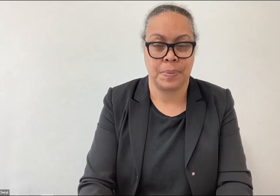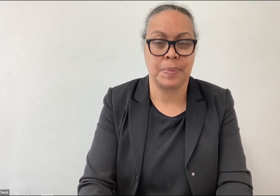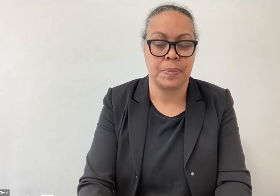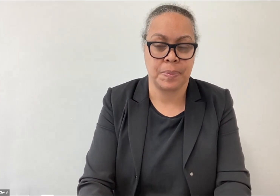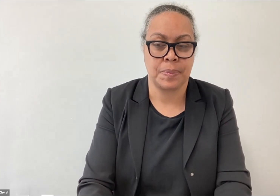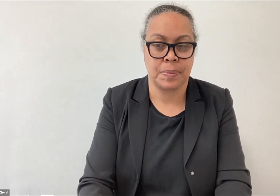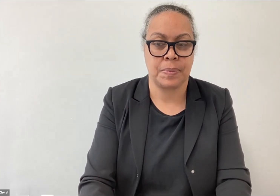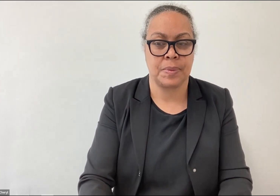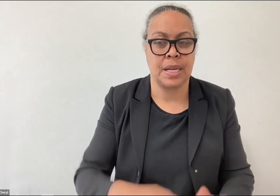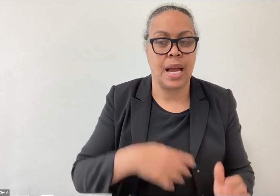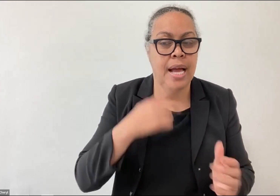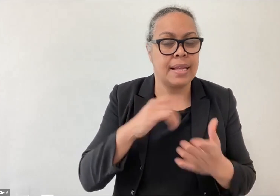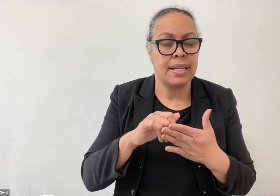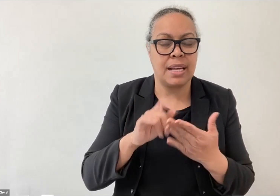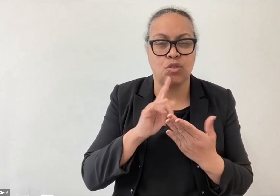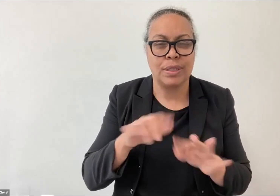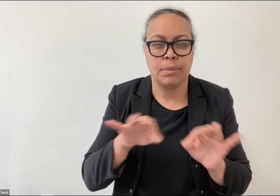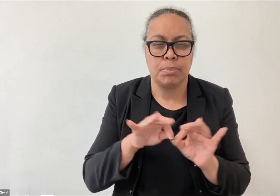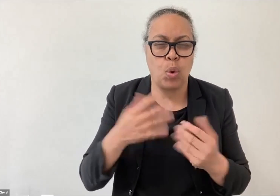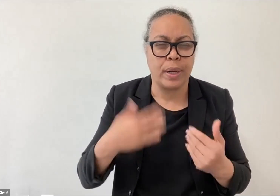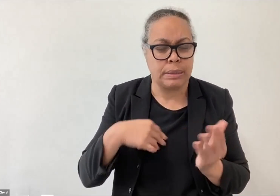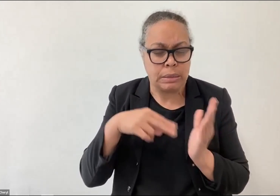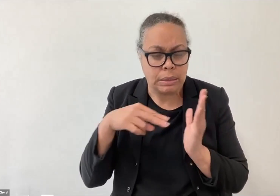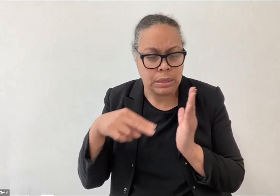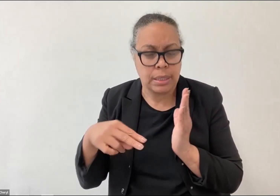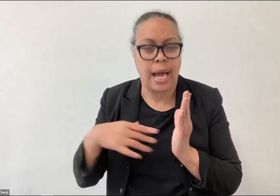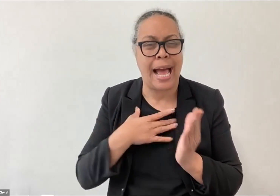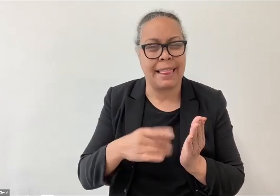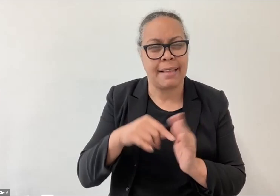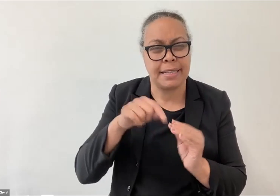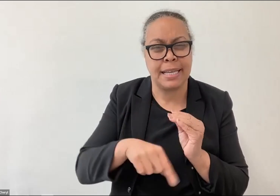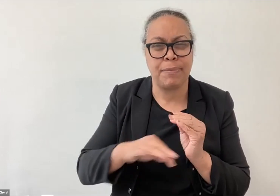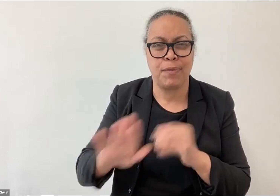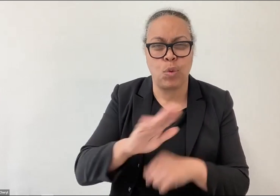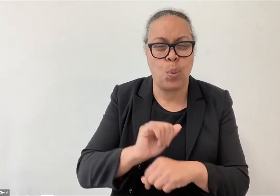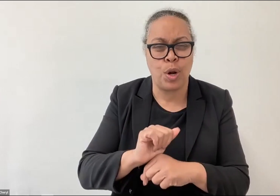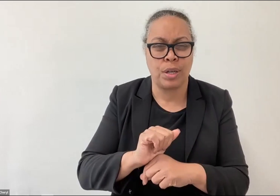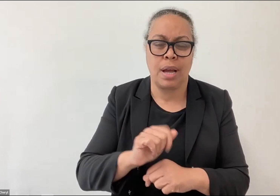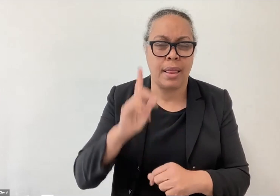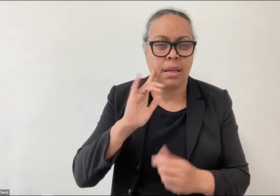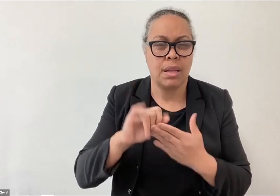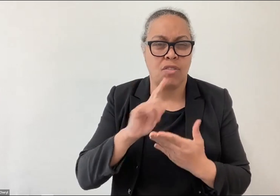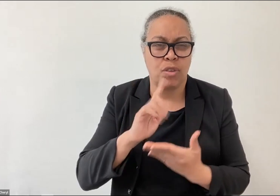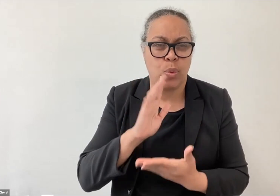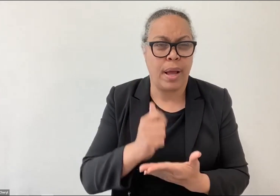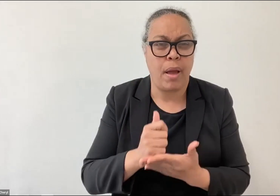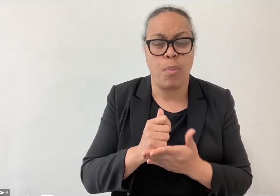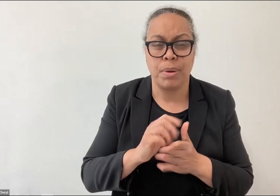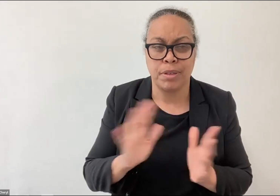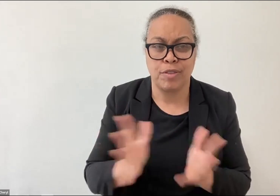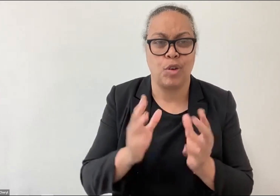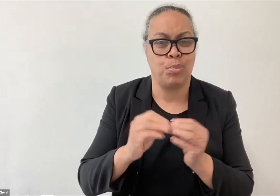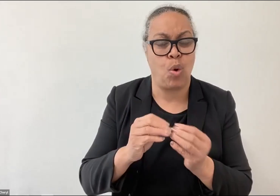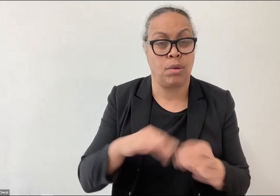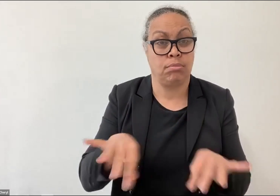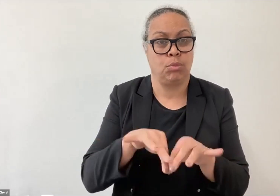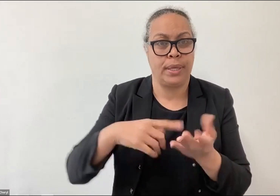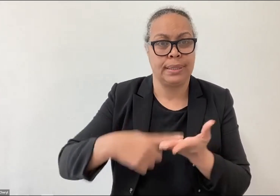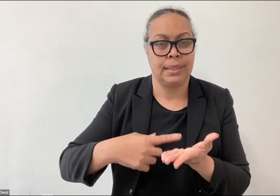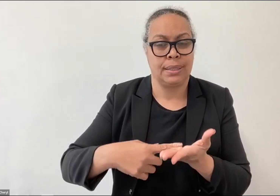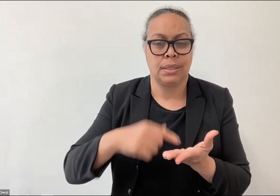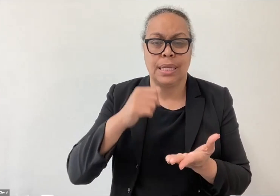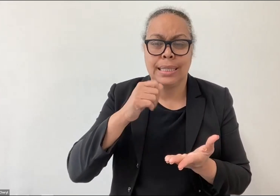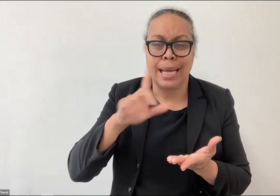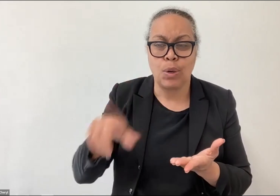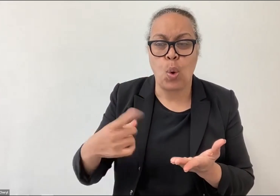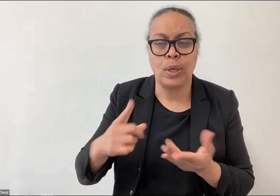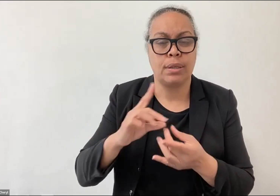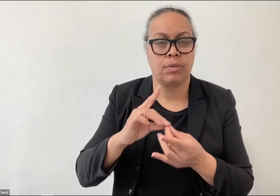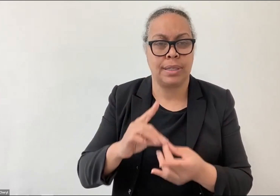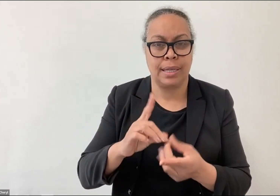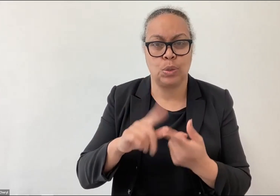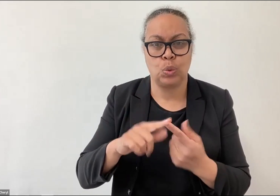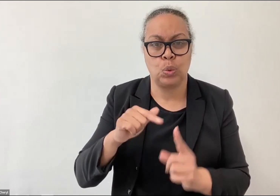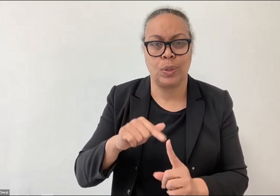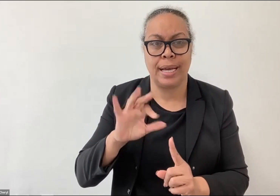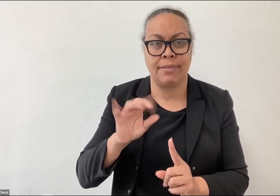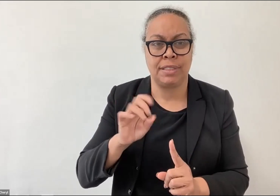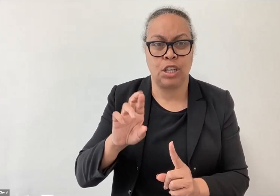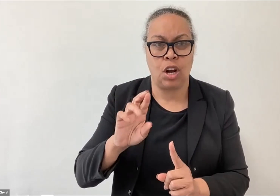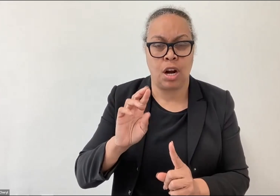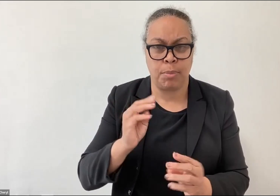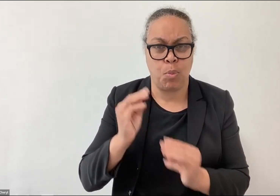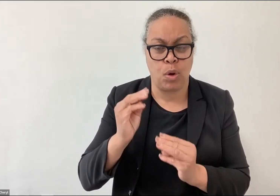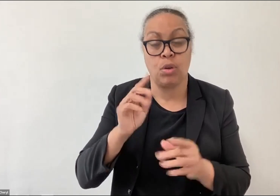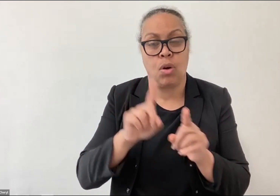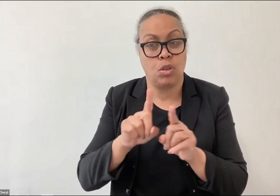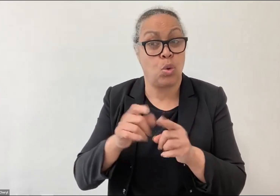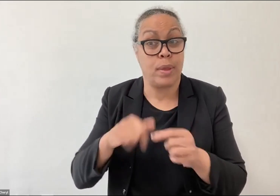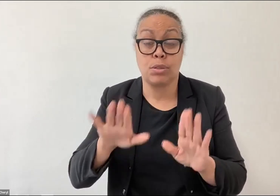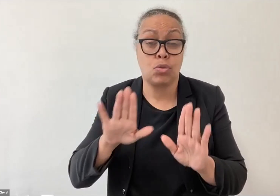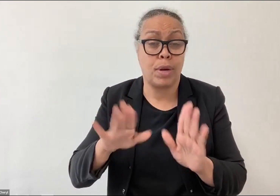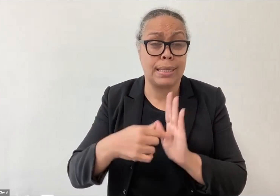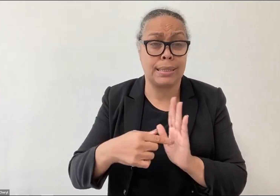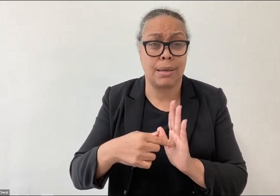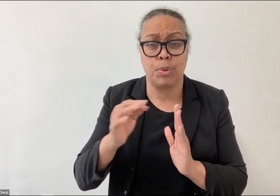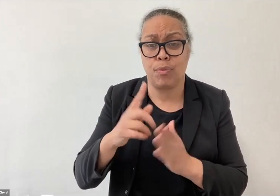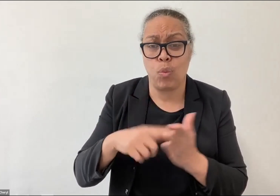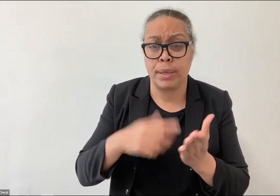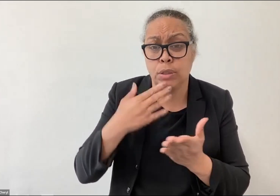I really like the depth of the work that They've done, and I think it will really help provoke very meaningful discussions, not only in relationship to the Fdr Memorial, but I think it gives a great example of what good